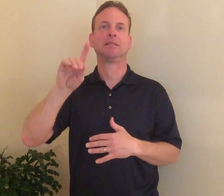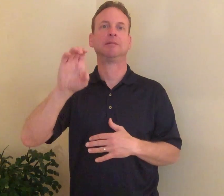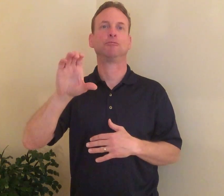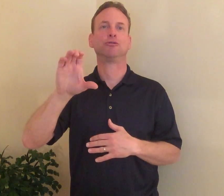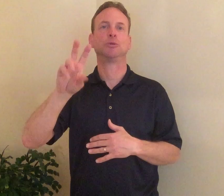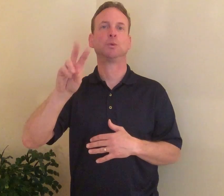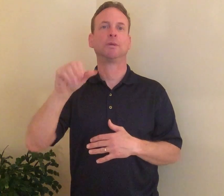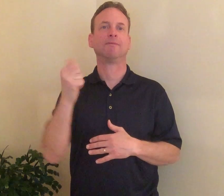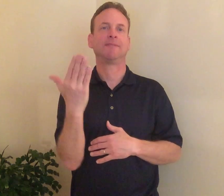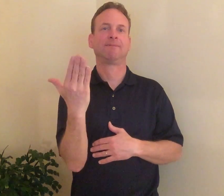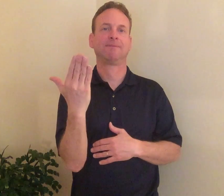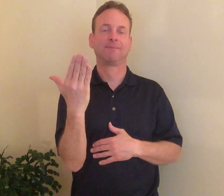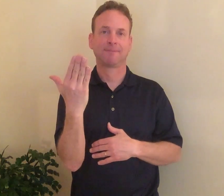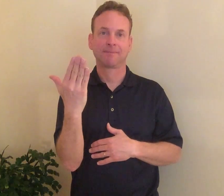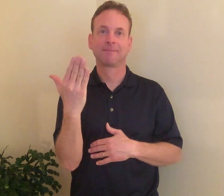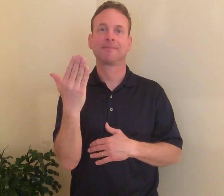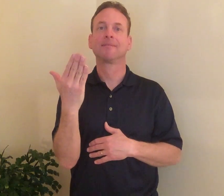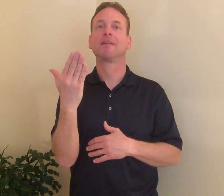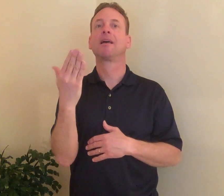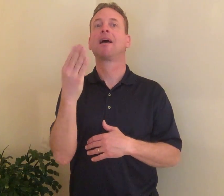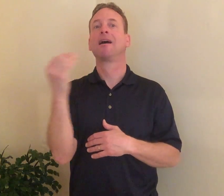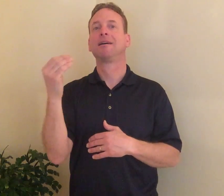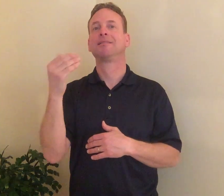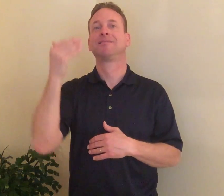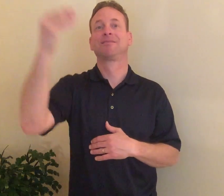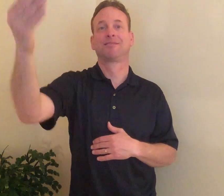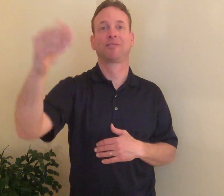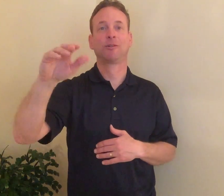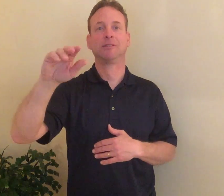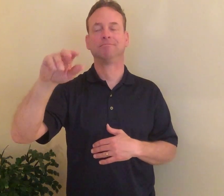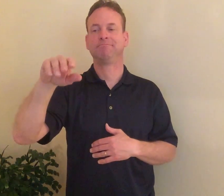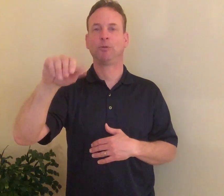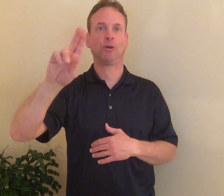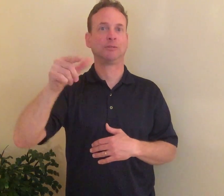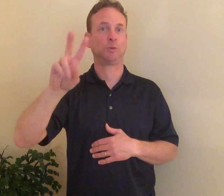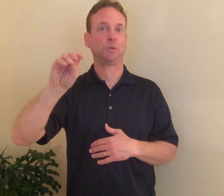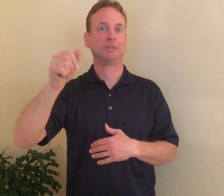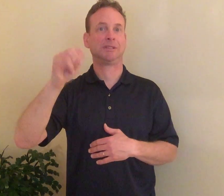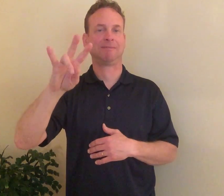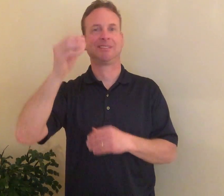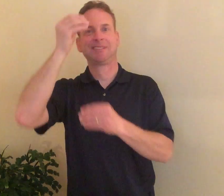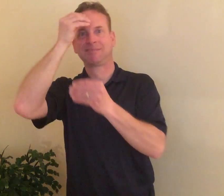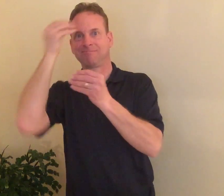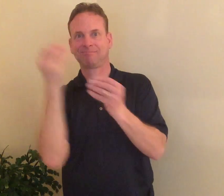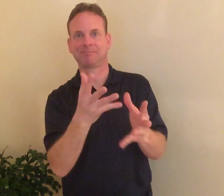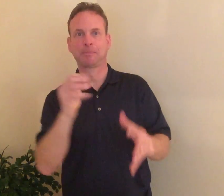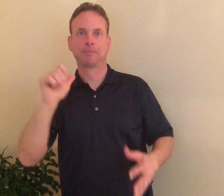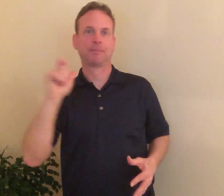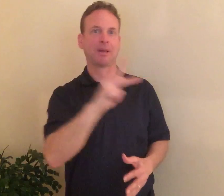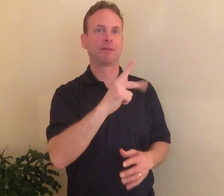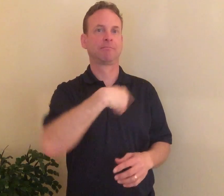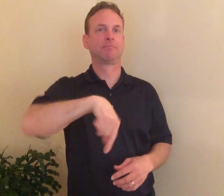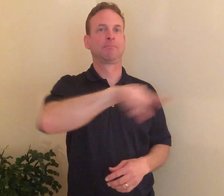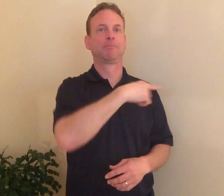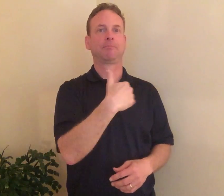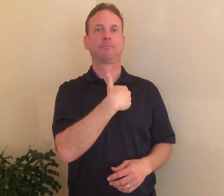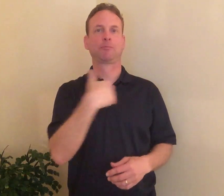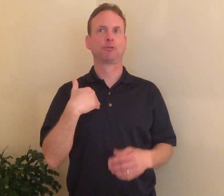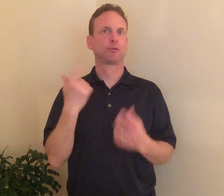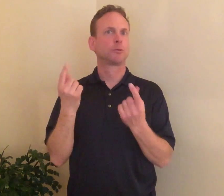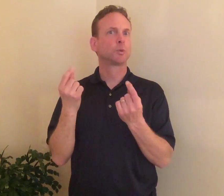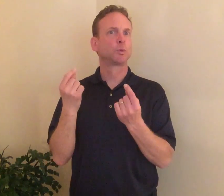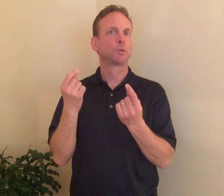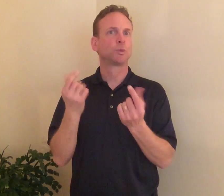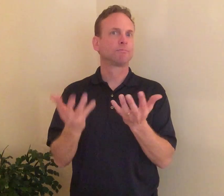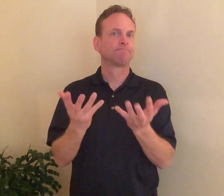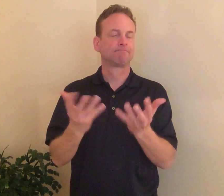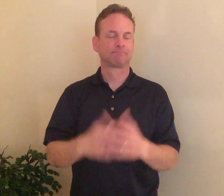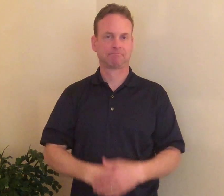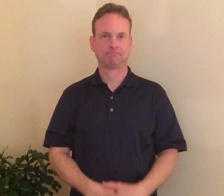2015, and report back to the RID membership by August 2017.